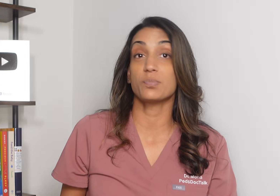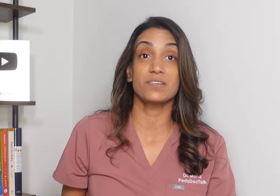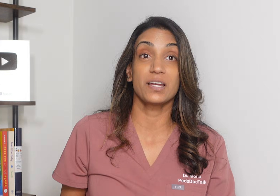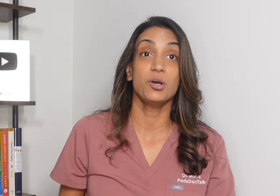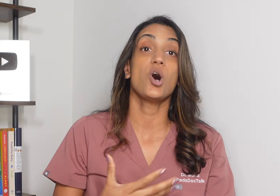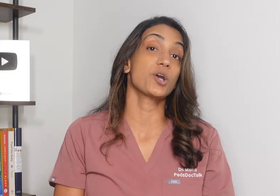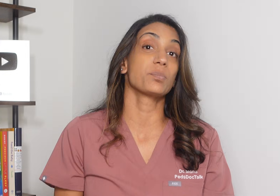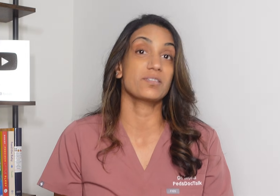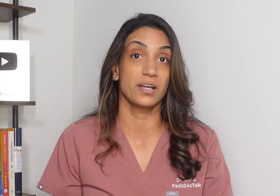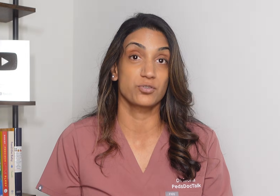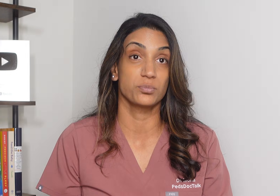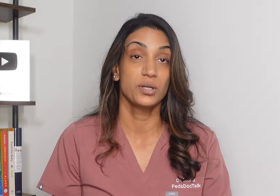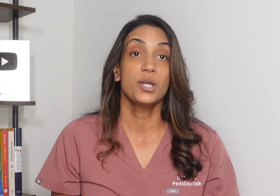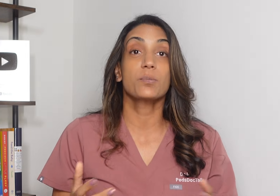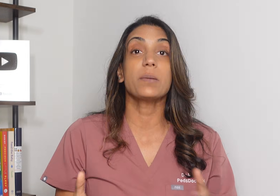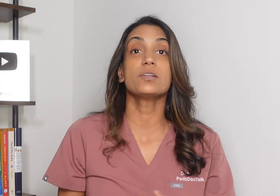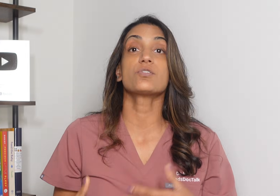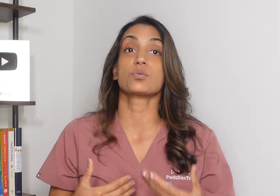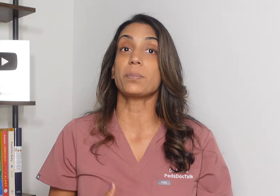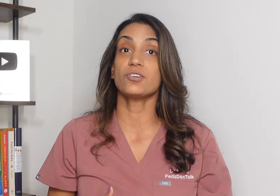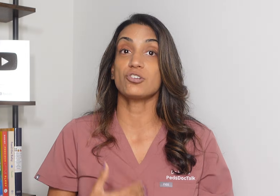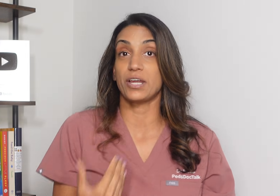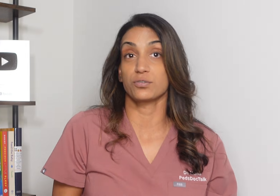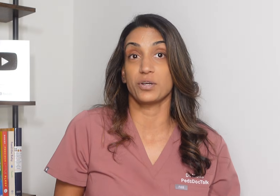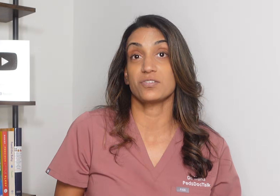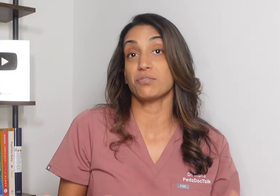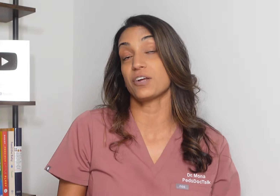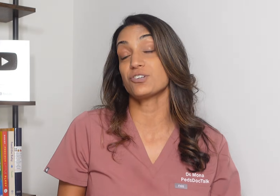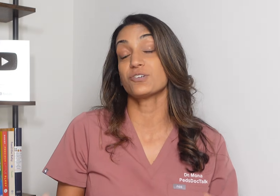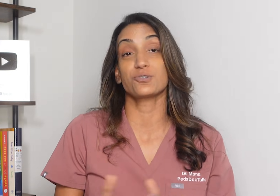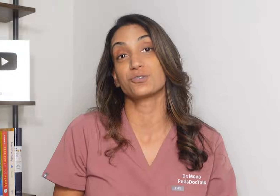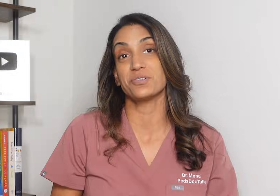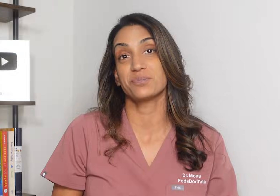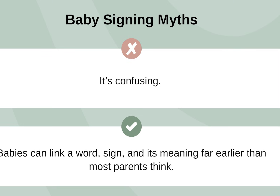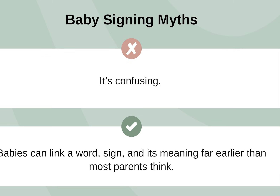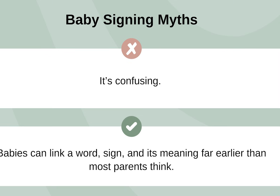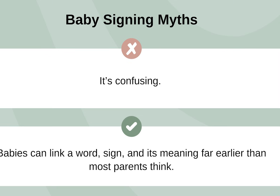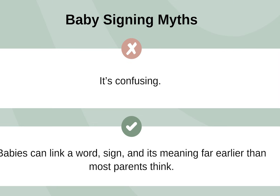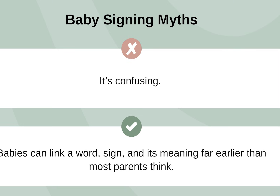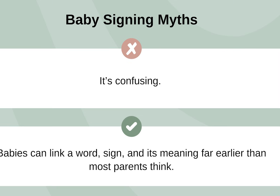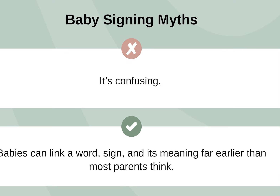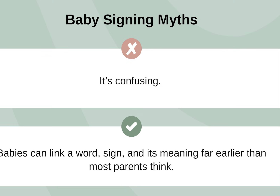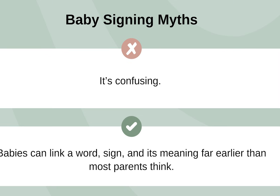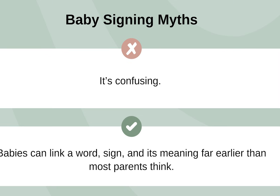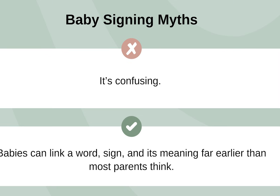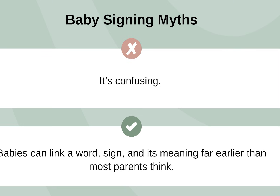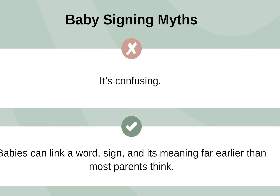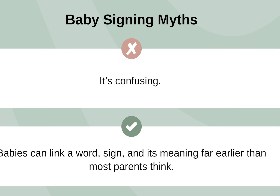Bedtime are your best classroom. Your baby learns the repetition and your voice, not flashcards or drills. Myth four it's confusing.